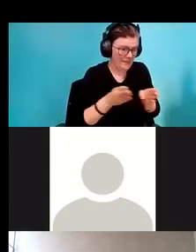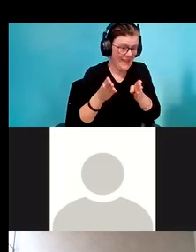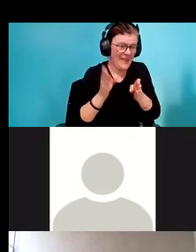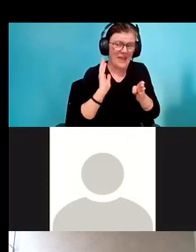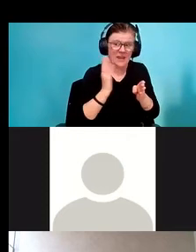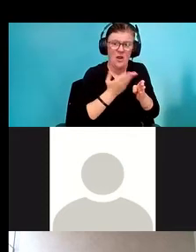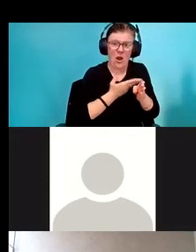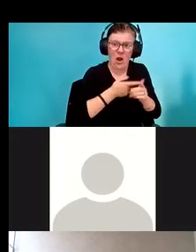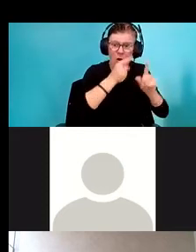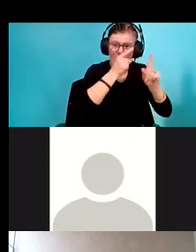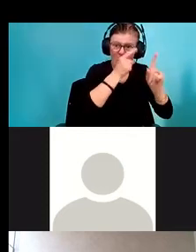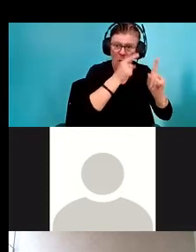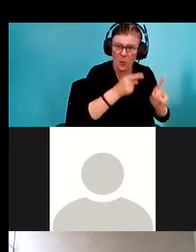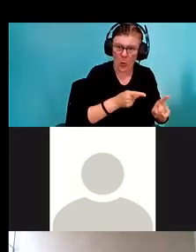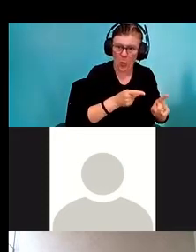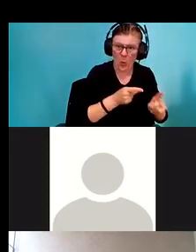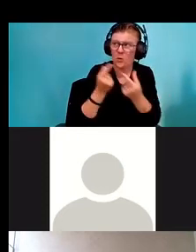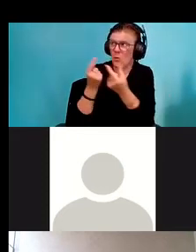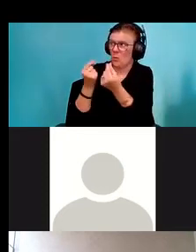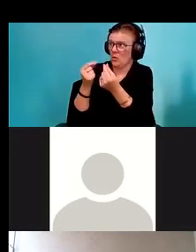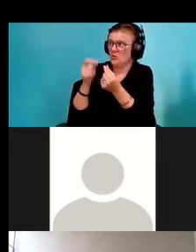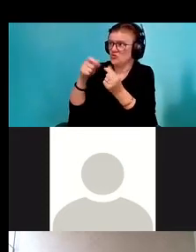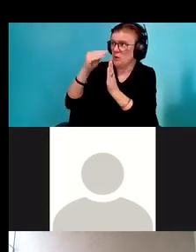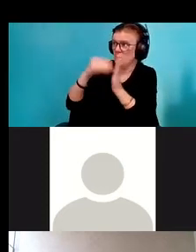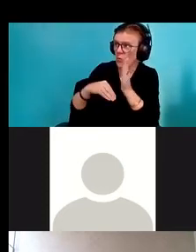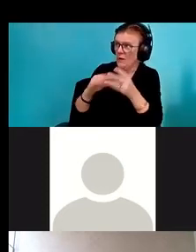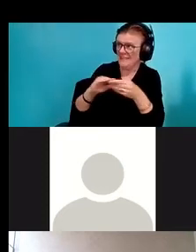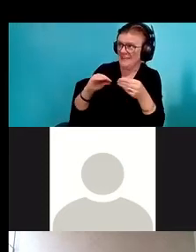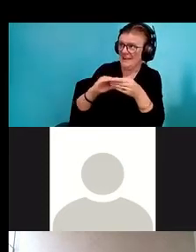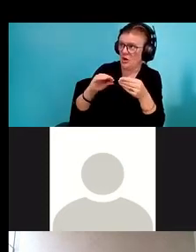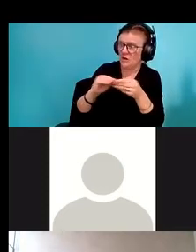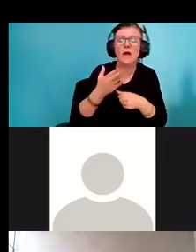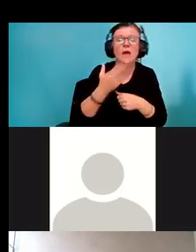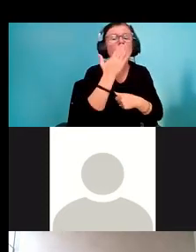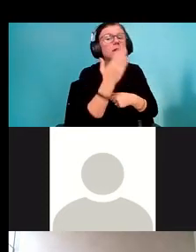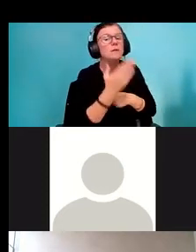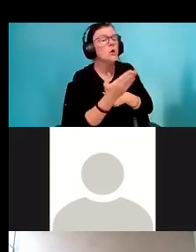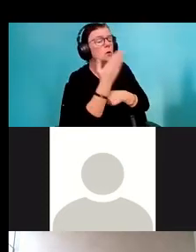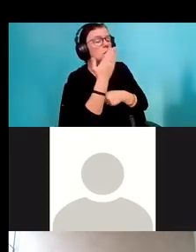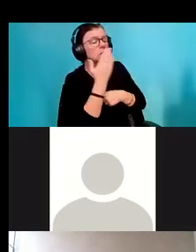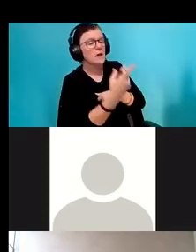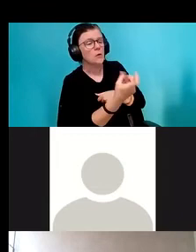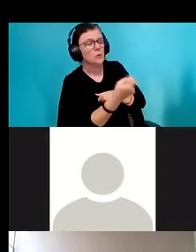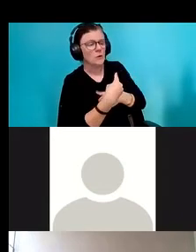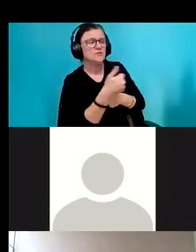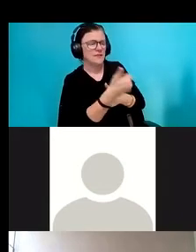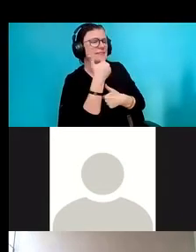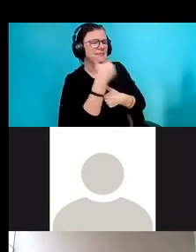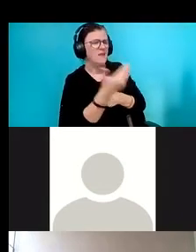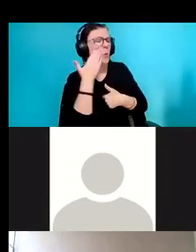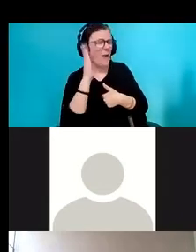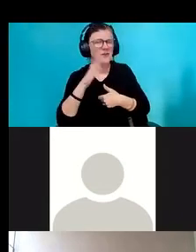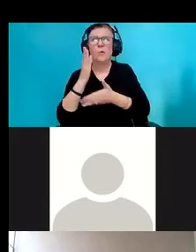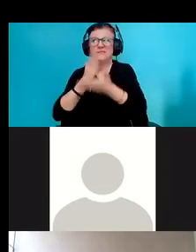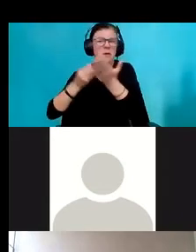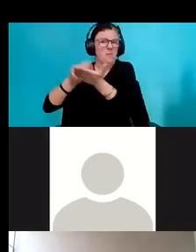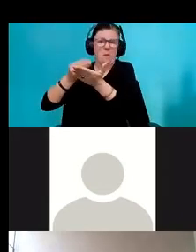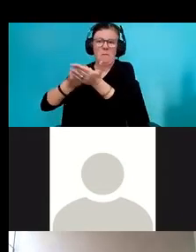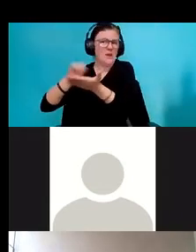if that was an appropriate thing to write about in the narrative. And I'm glad that someone asked that question because that's